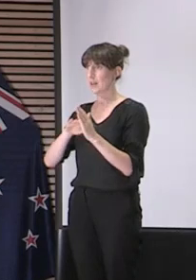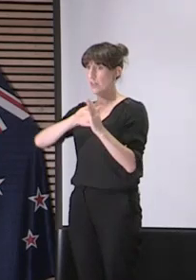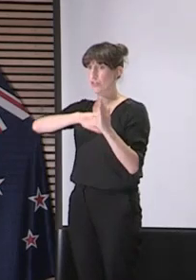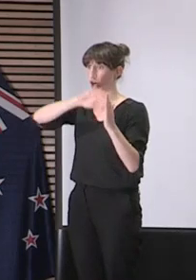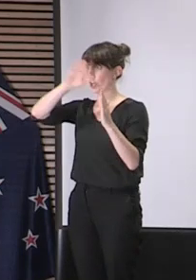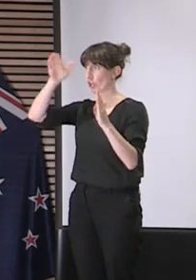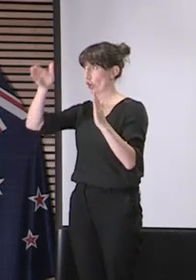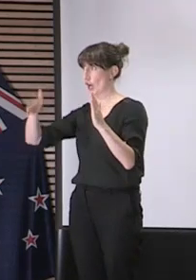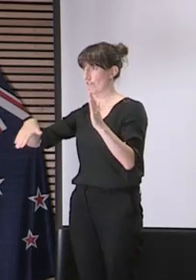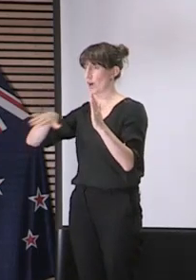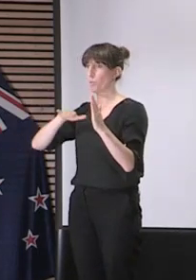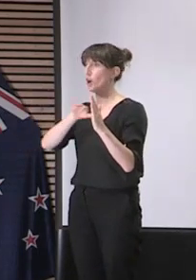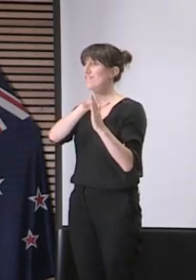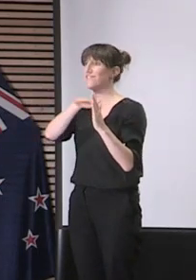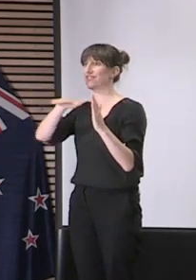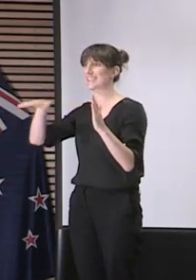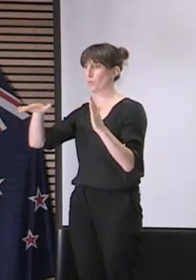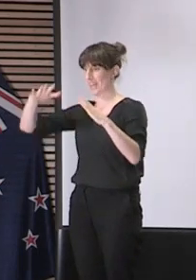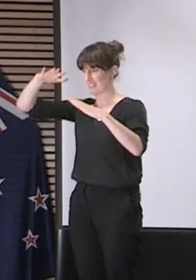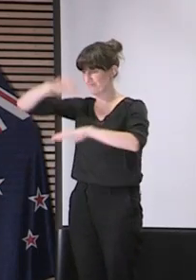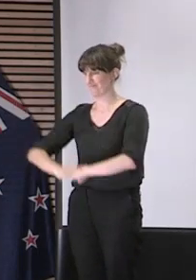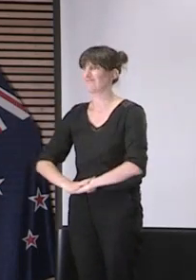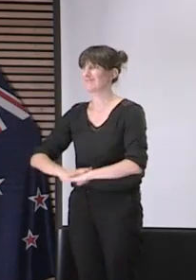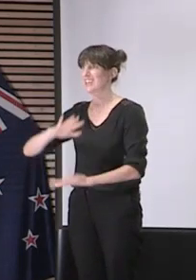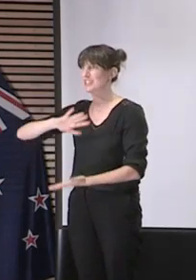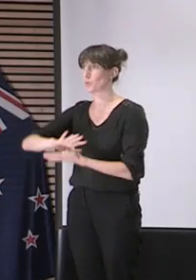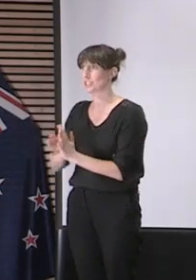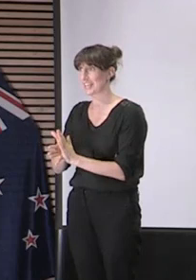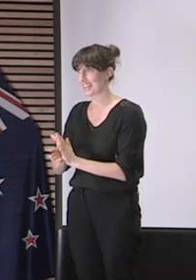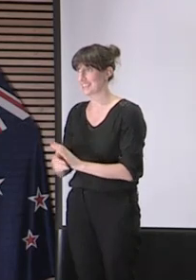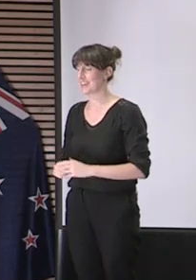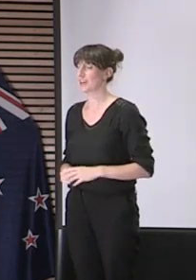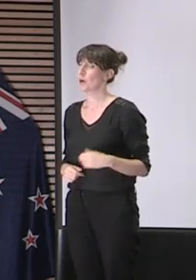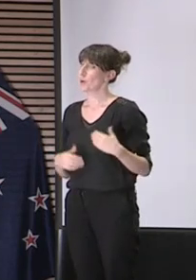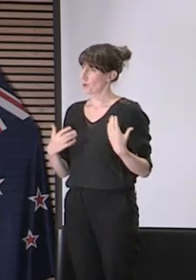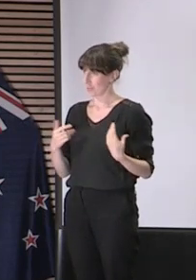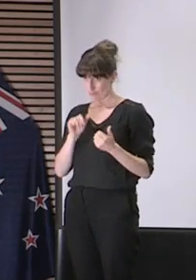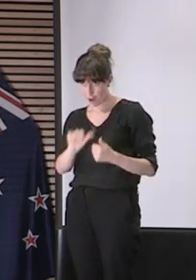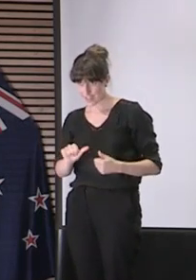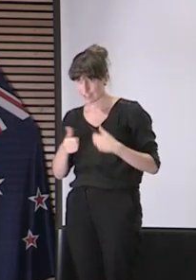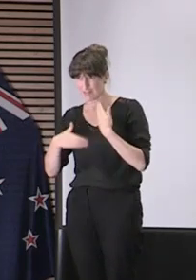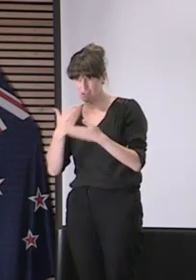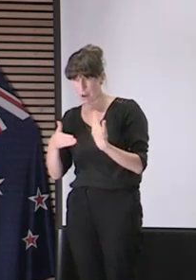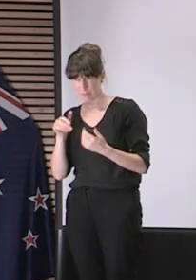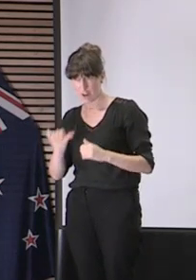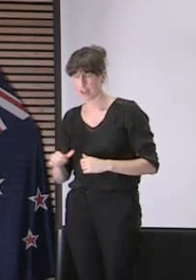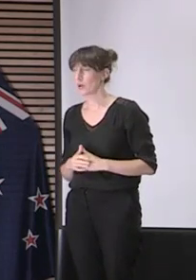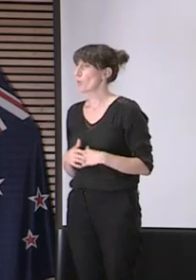read today New Zealand is not just squashing the curve it is squashing it, would that be a right characterisation of where New Zealand is at?